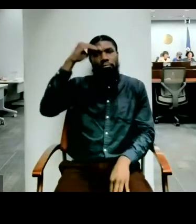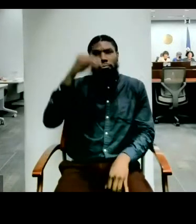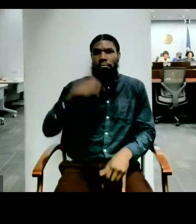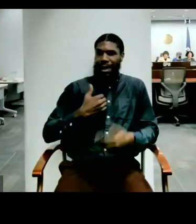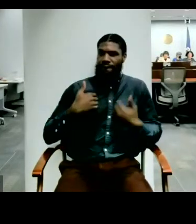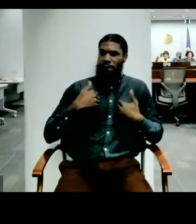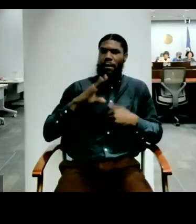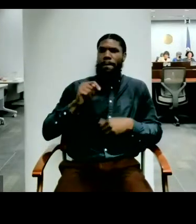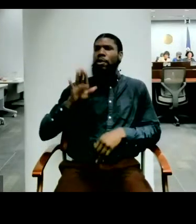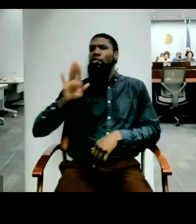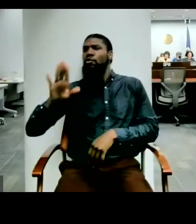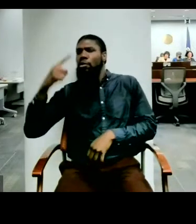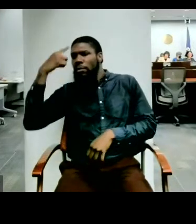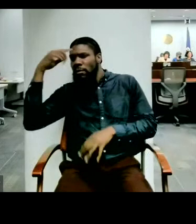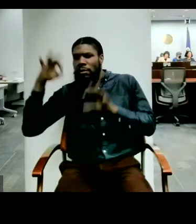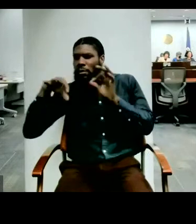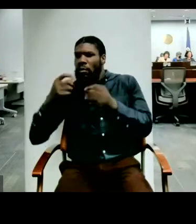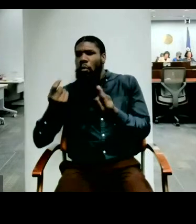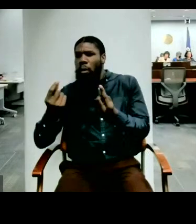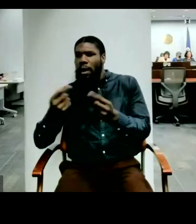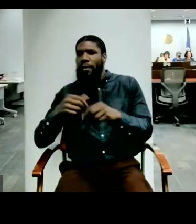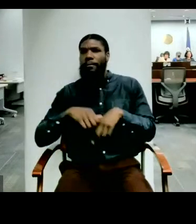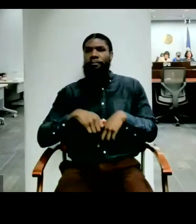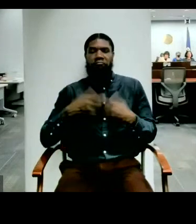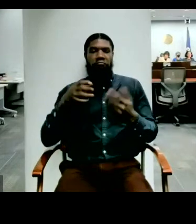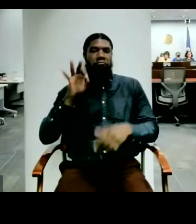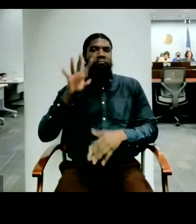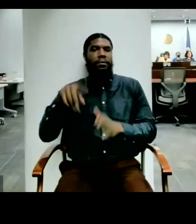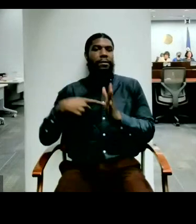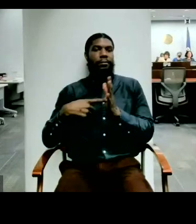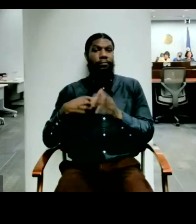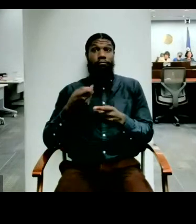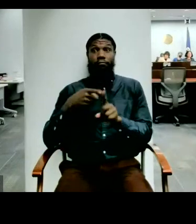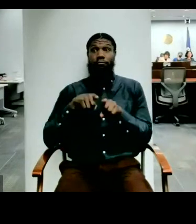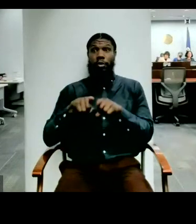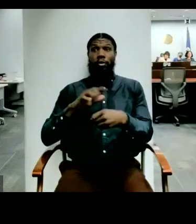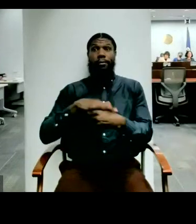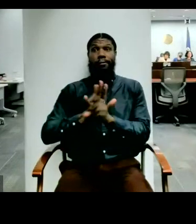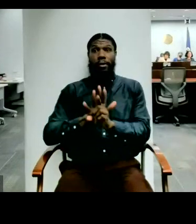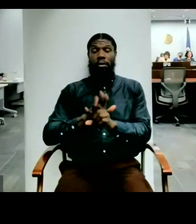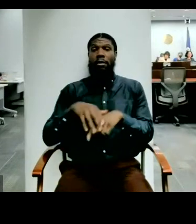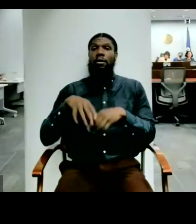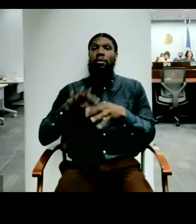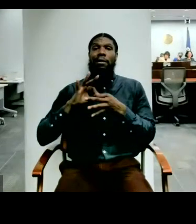Well I'll give you an example, during the pandemic issue religious accommodation was